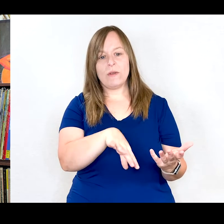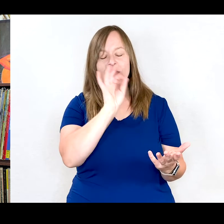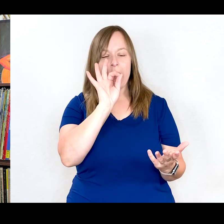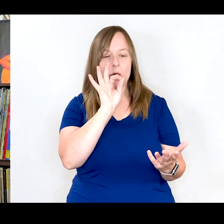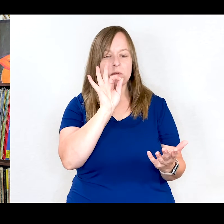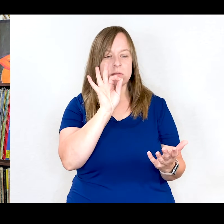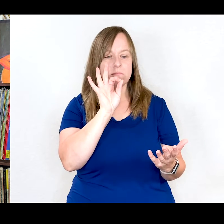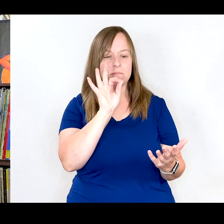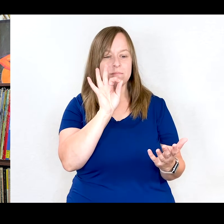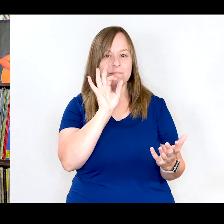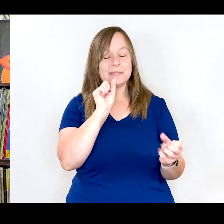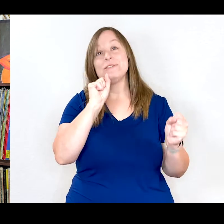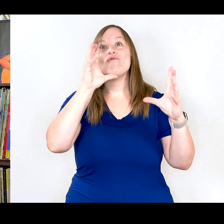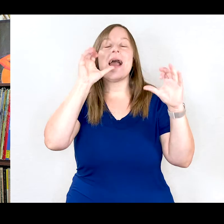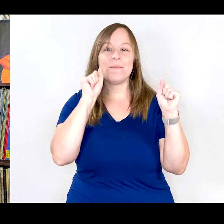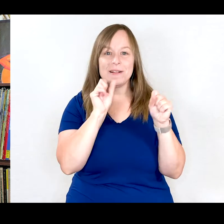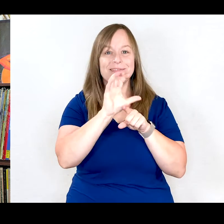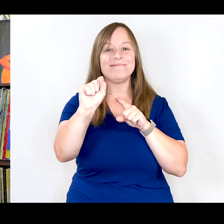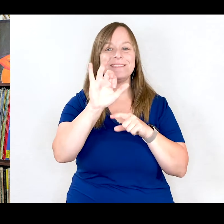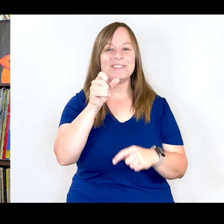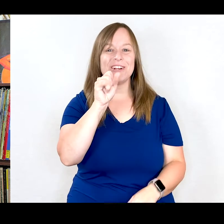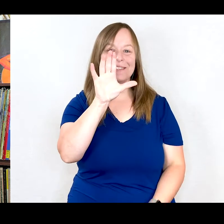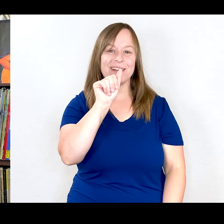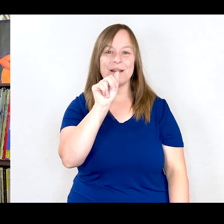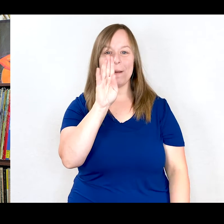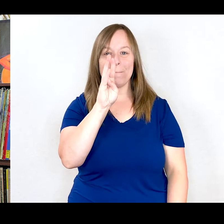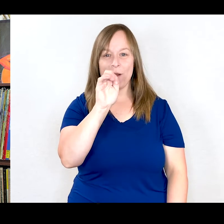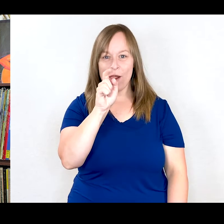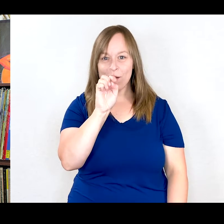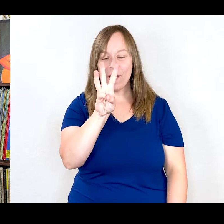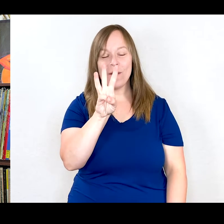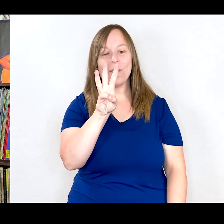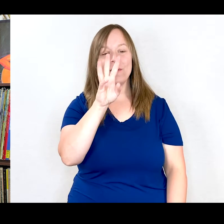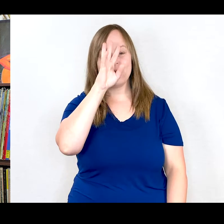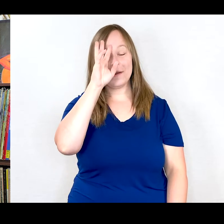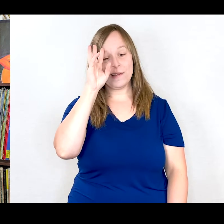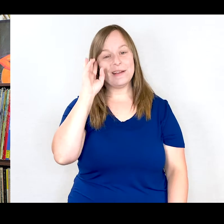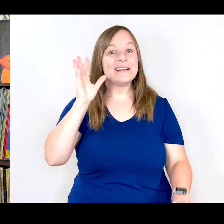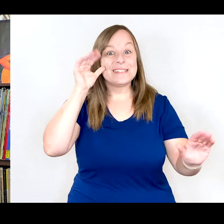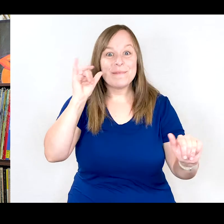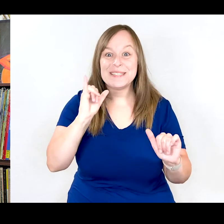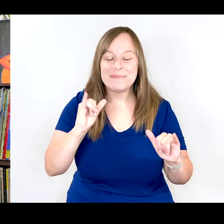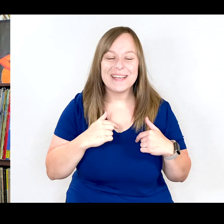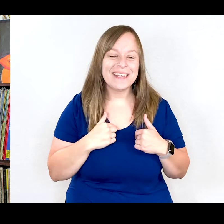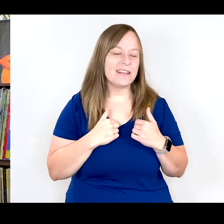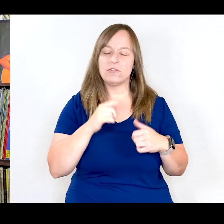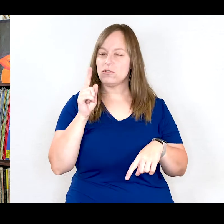and we found the incredible Jessica Barlow who is as stubborn as I am.